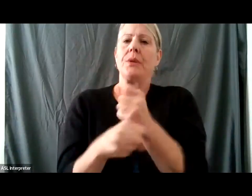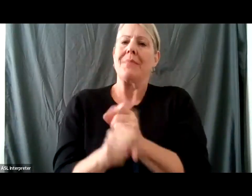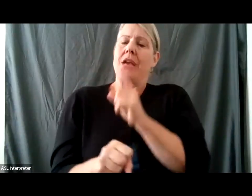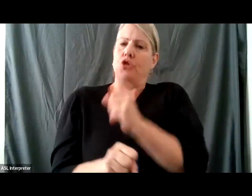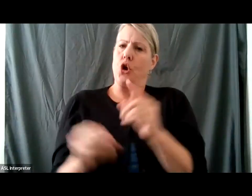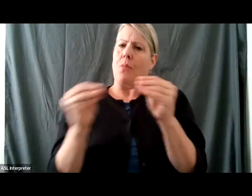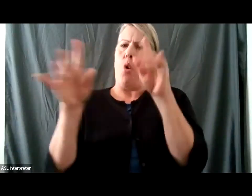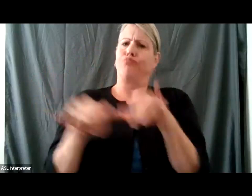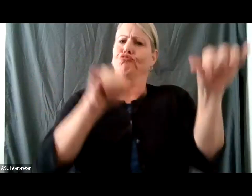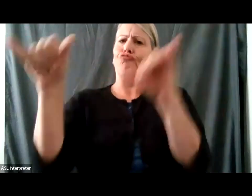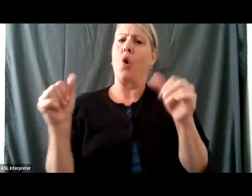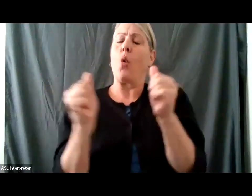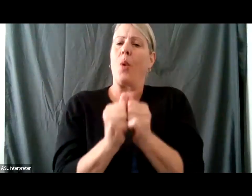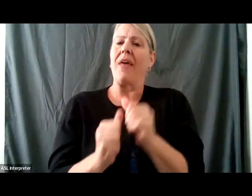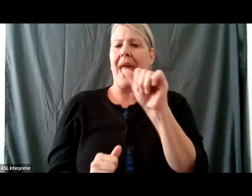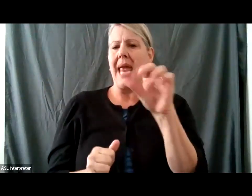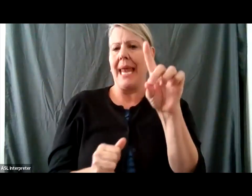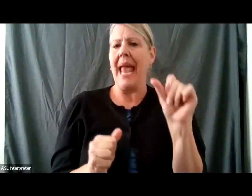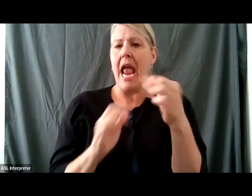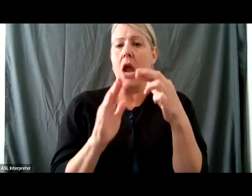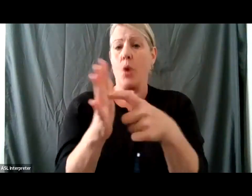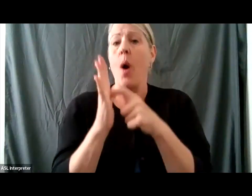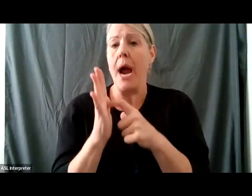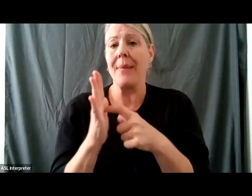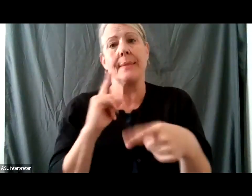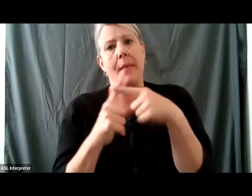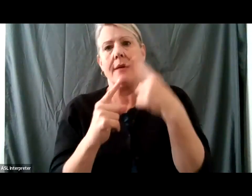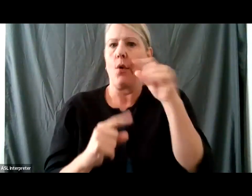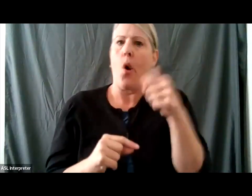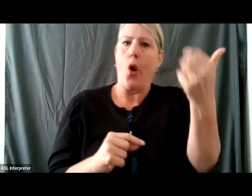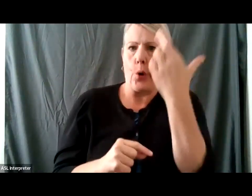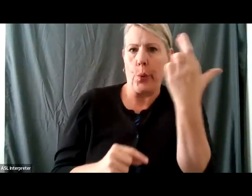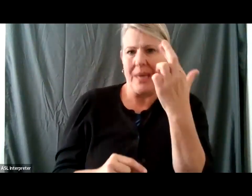with existing ADA requirements and for other reasons that we can talk about as we get into